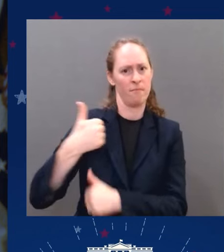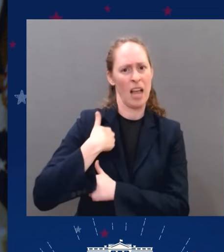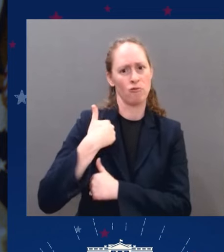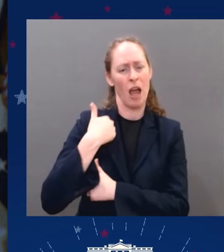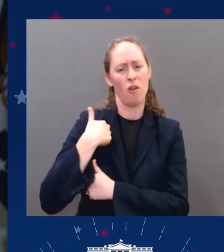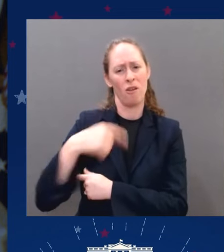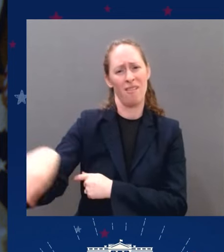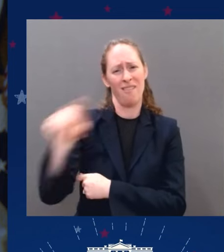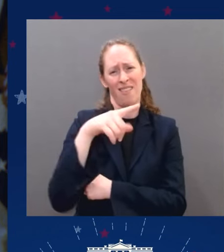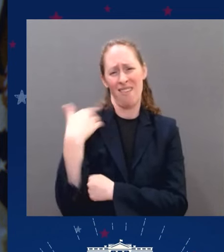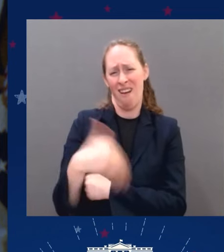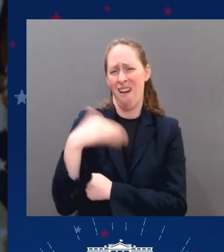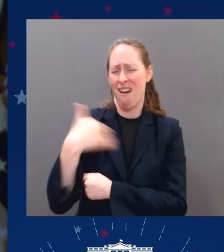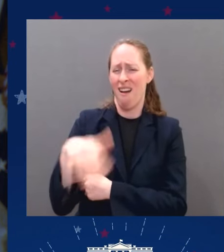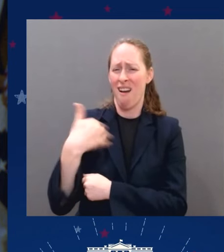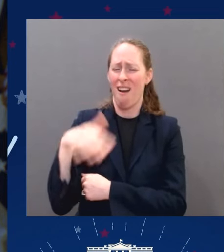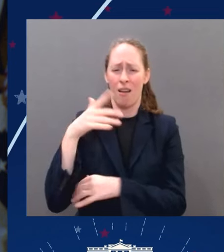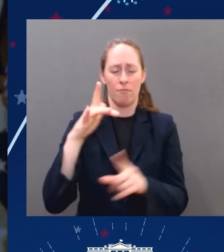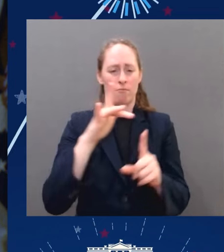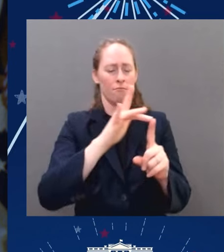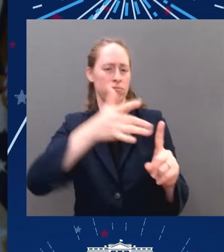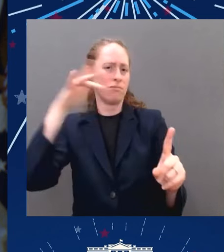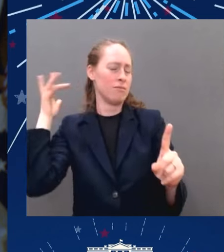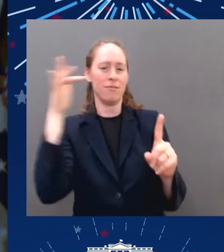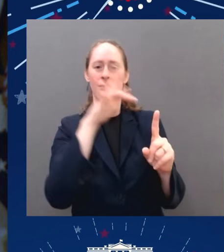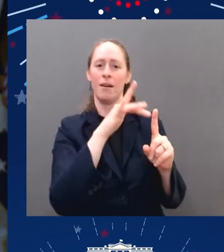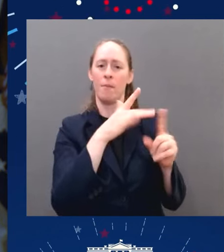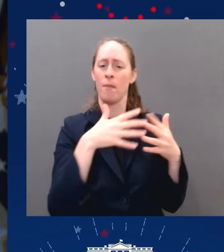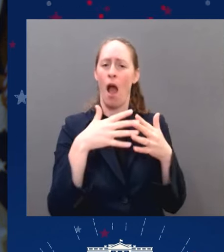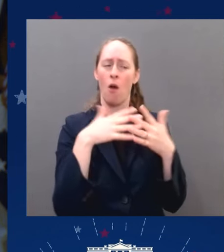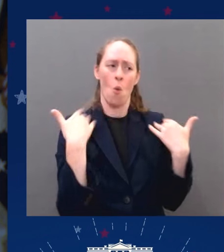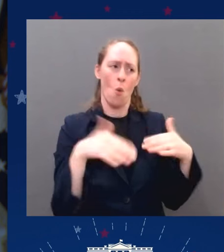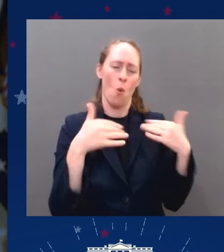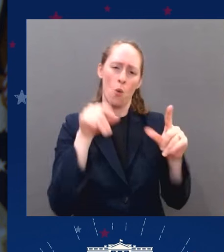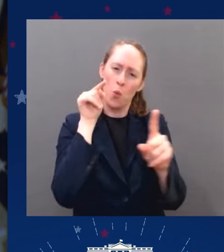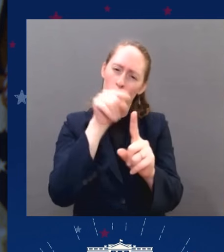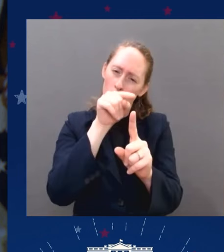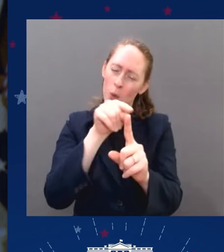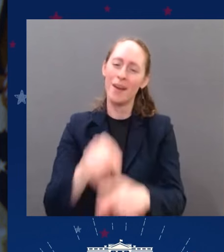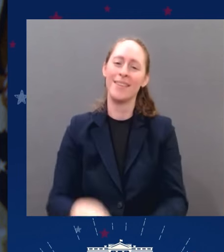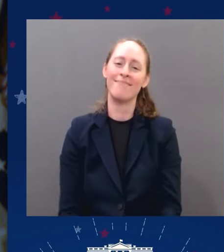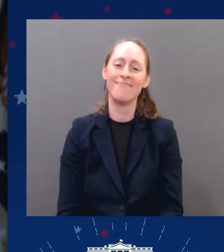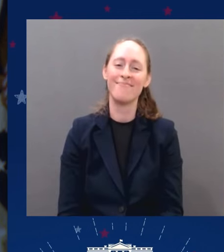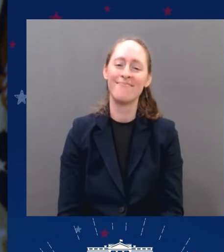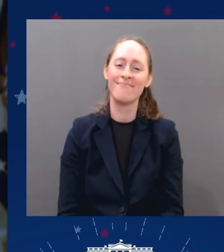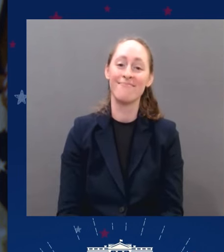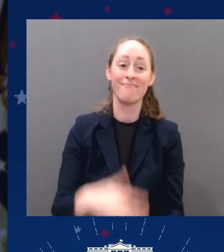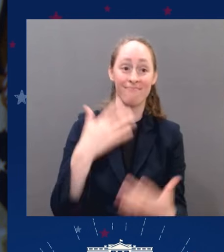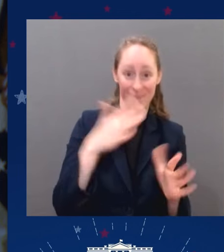And on Tues- -- on Thursday, I'll bestow the Presidential Ma- -- Medal of Freedom, the highest civilian award,